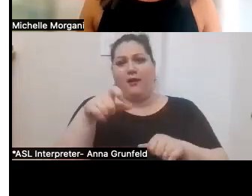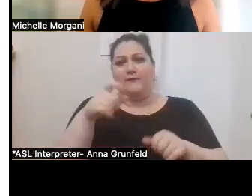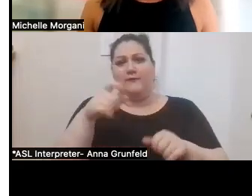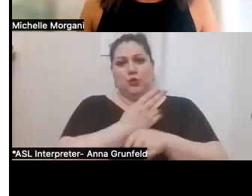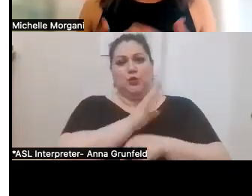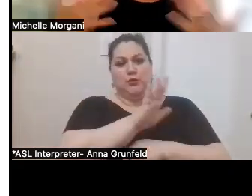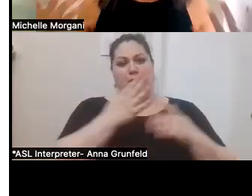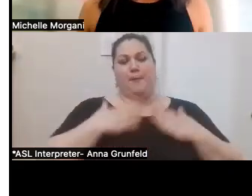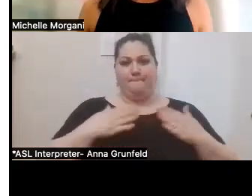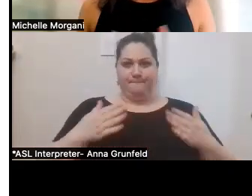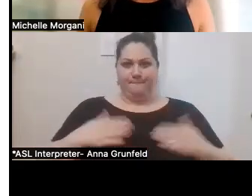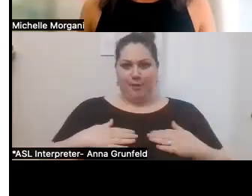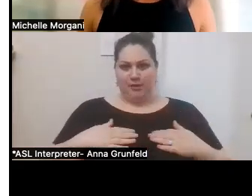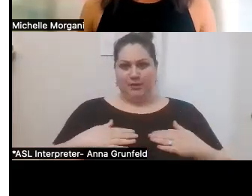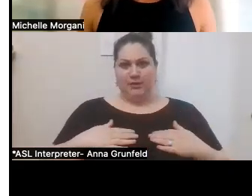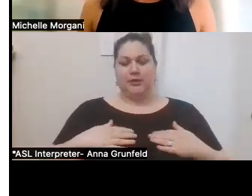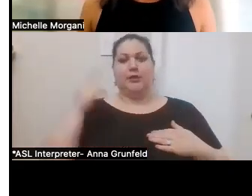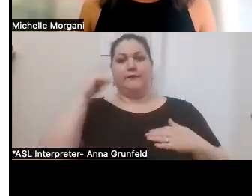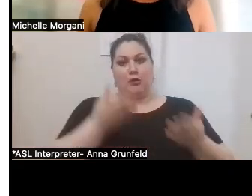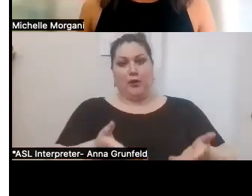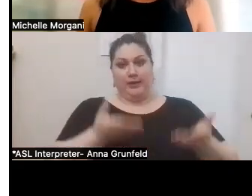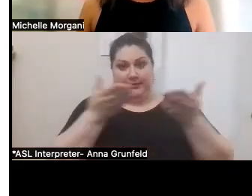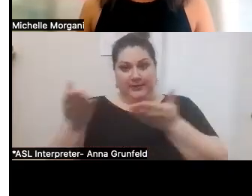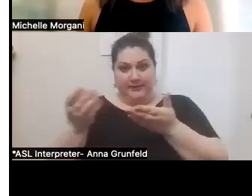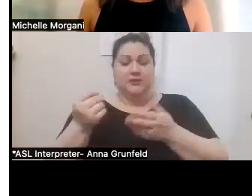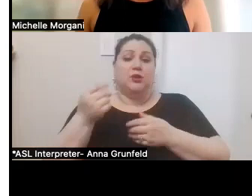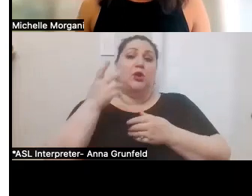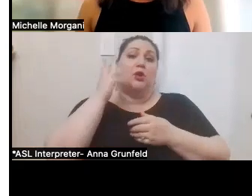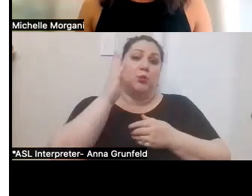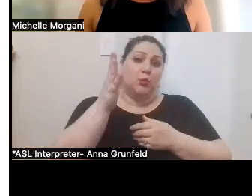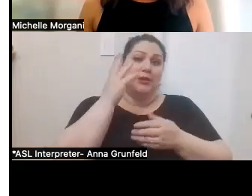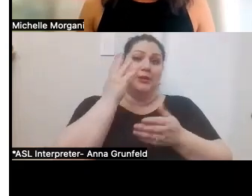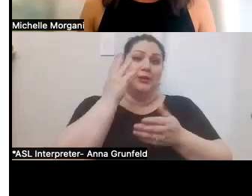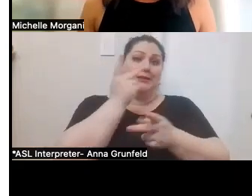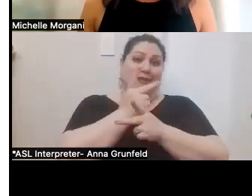safe, because again, one of our priorities is patient safety as well as student safety.